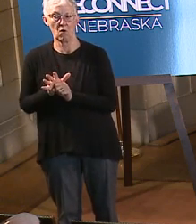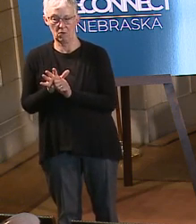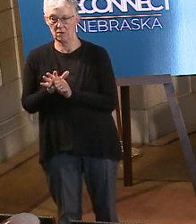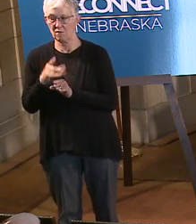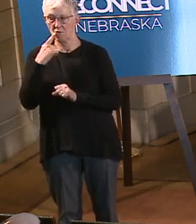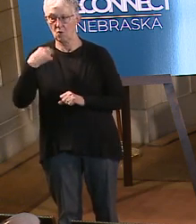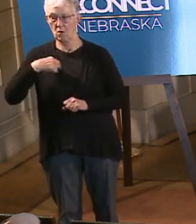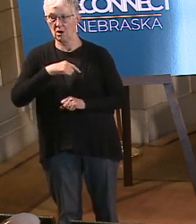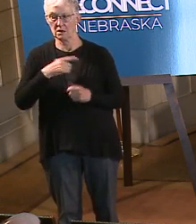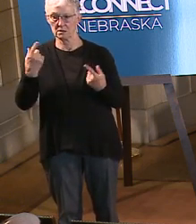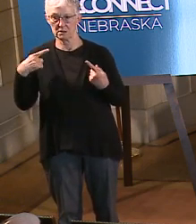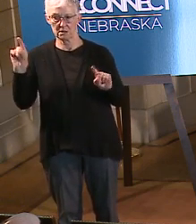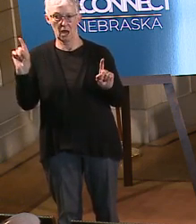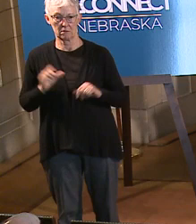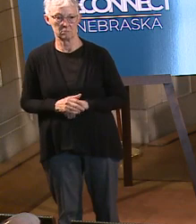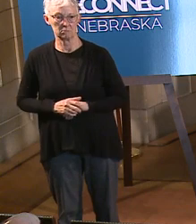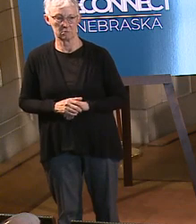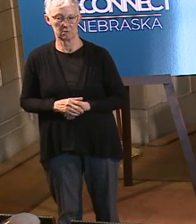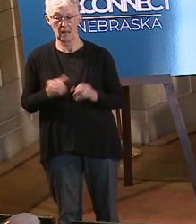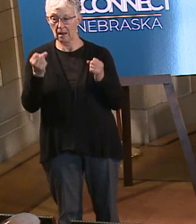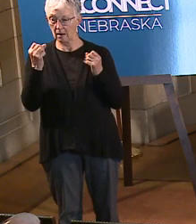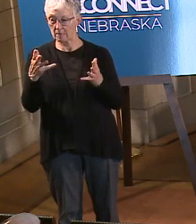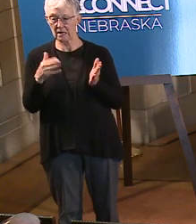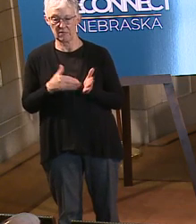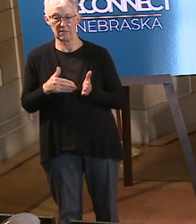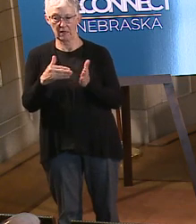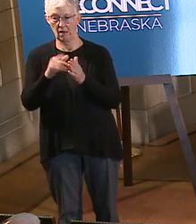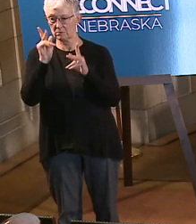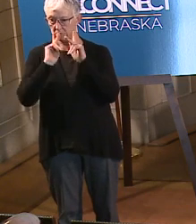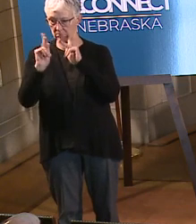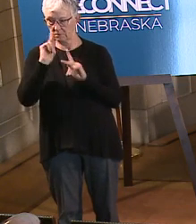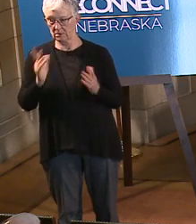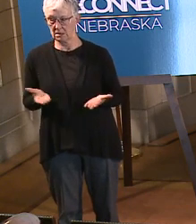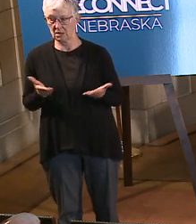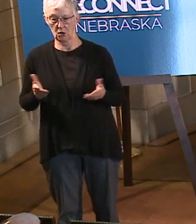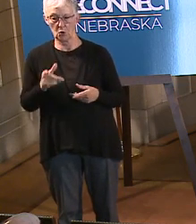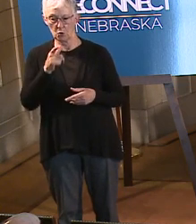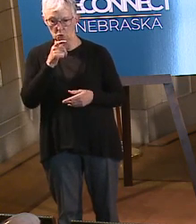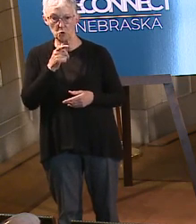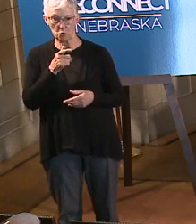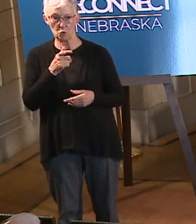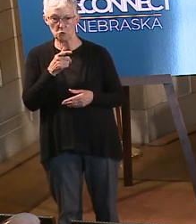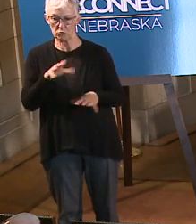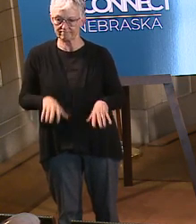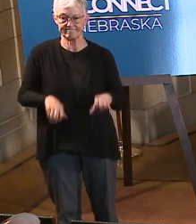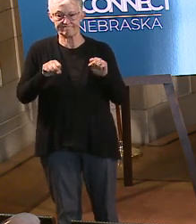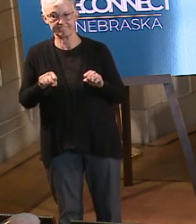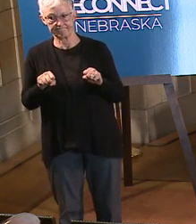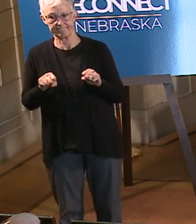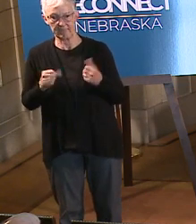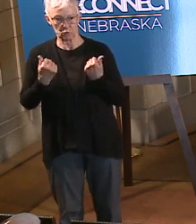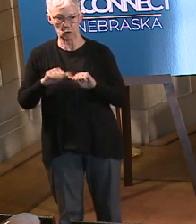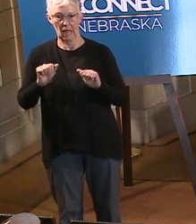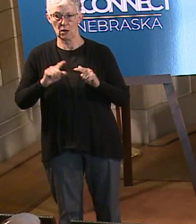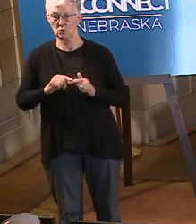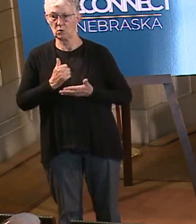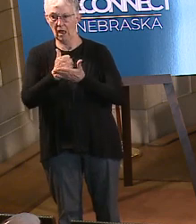ORGANIZATIONS AND ALL THOSE WHOSE UNWAVERING WORK HELP TO BRING US TO THIS POINT TODAY. THOUSANDS OF CARING AND